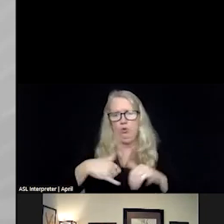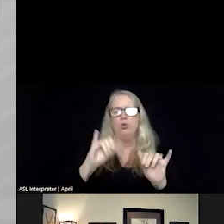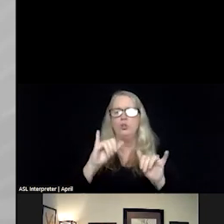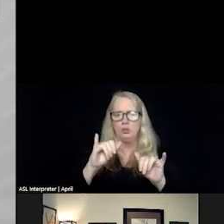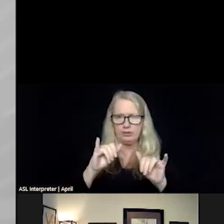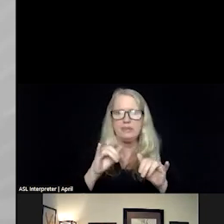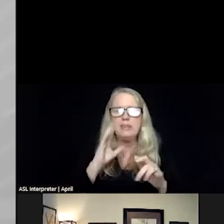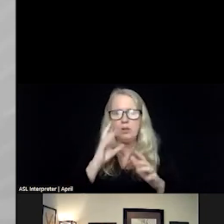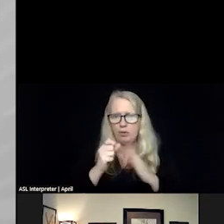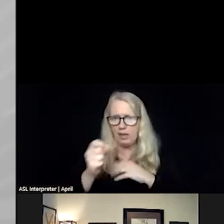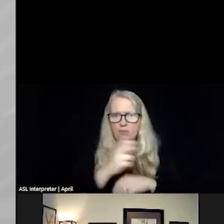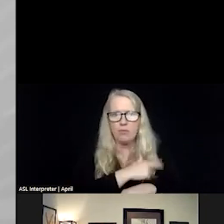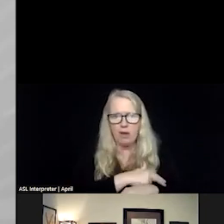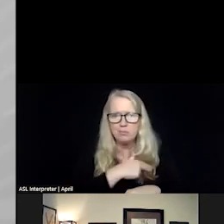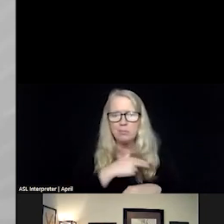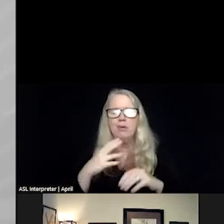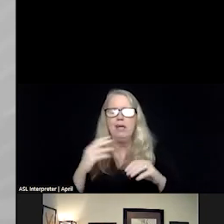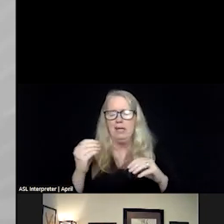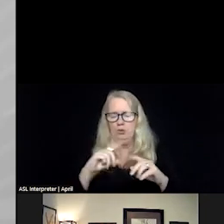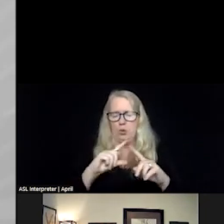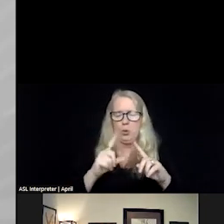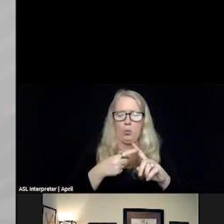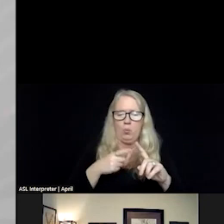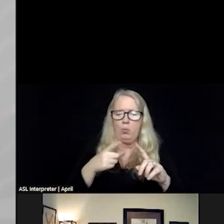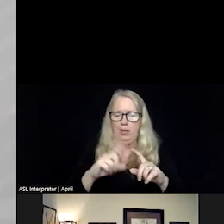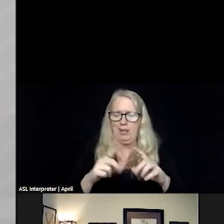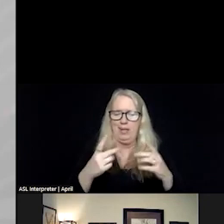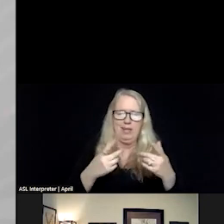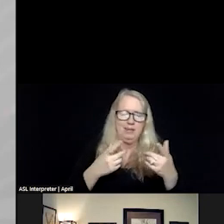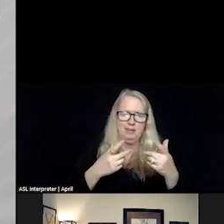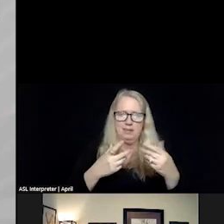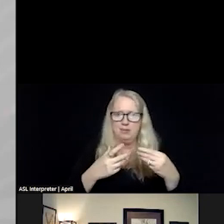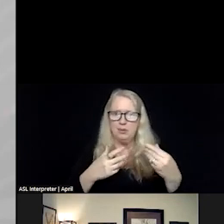OF MOBILE SO THAT WHEN THERE ARE THOSE TRADE OFFS AND THE